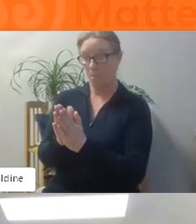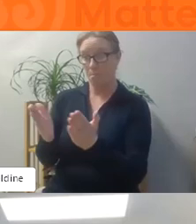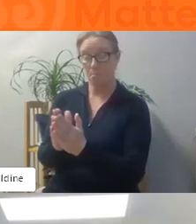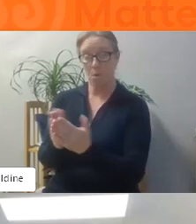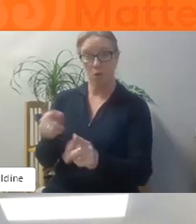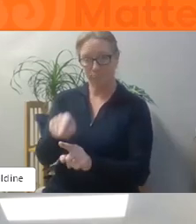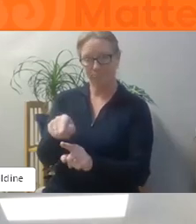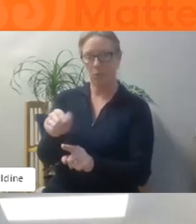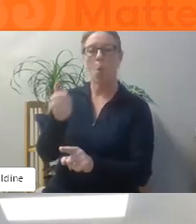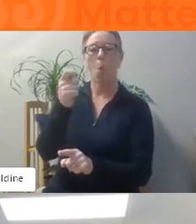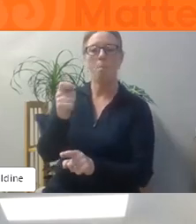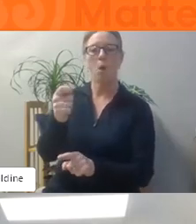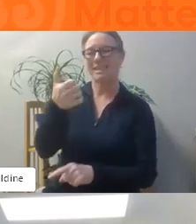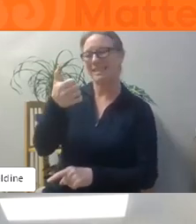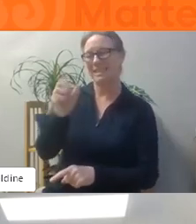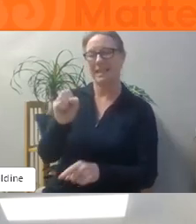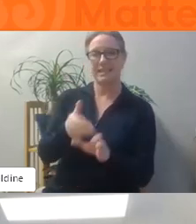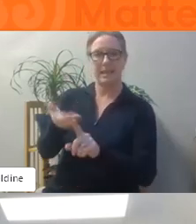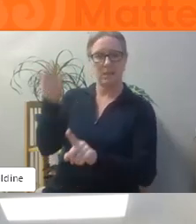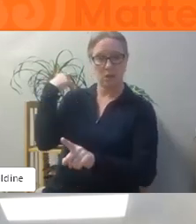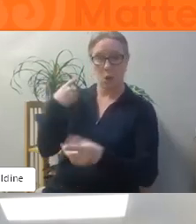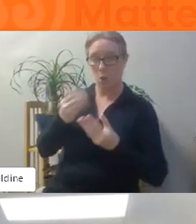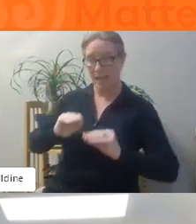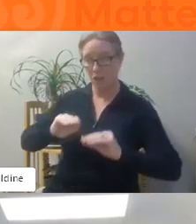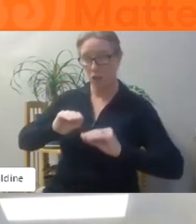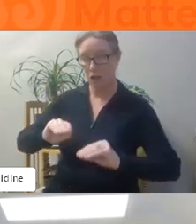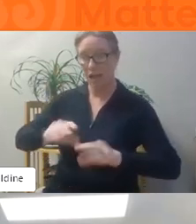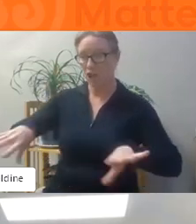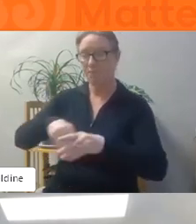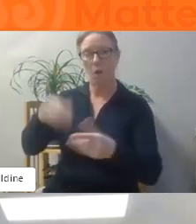years ago where he notes that education involves the idea that something